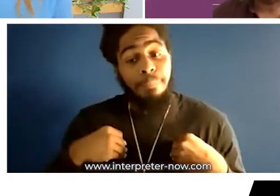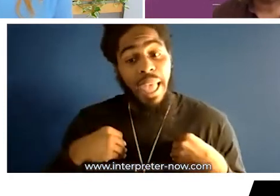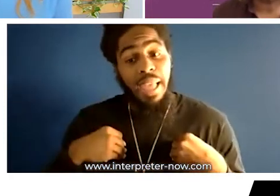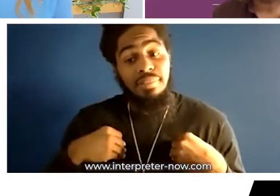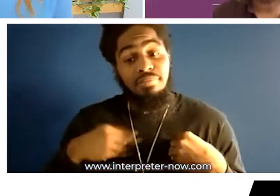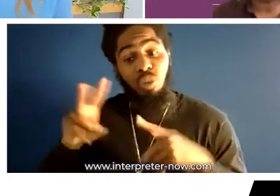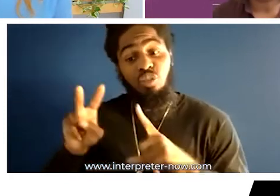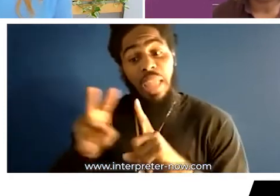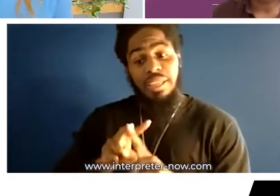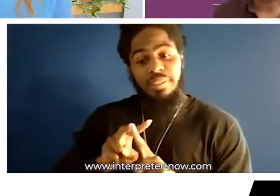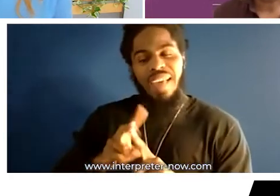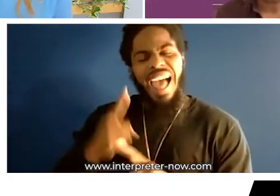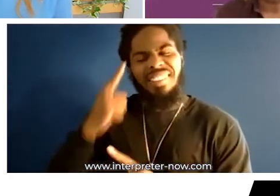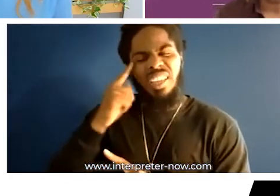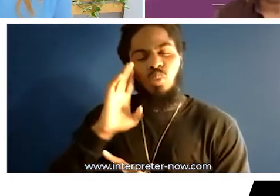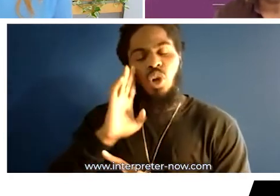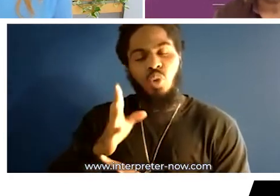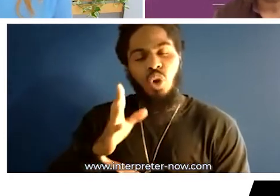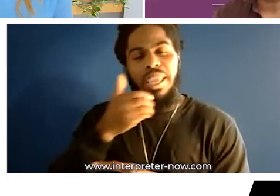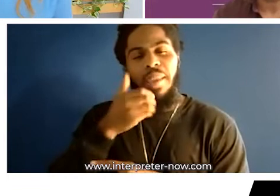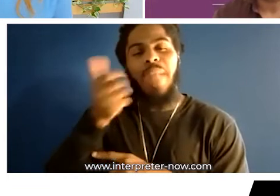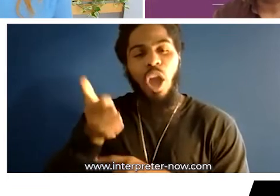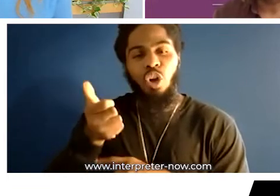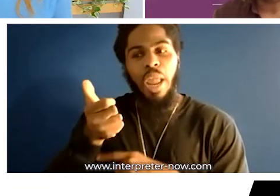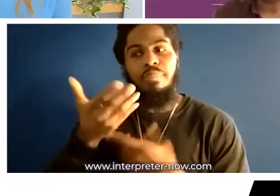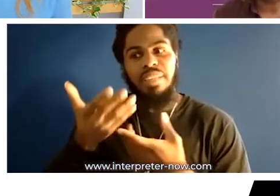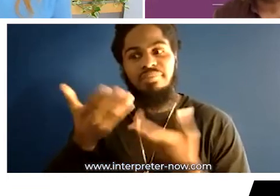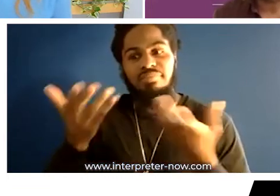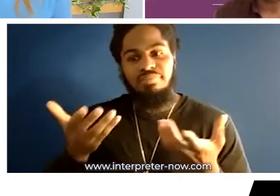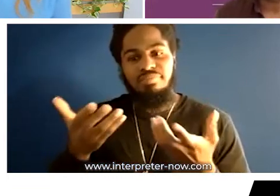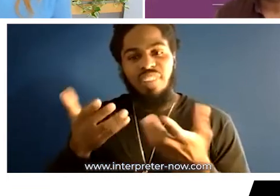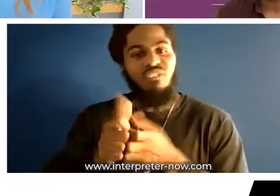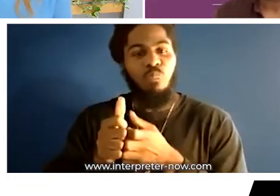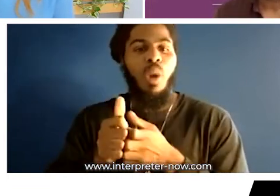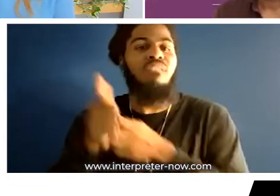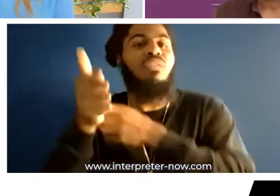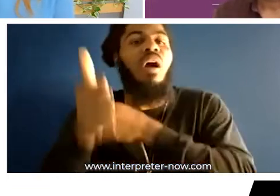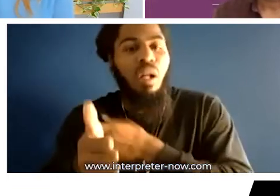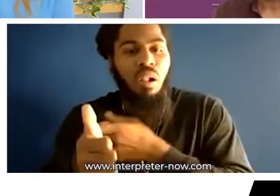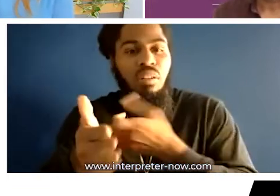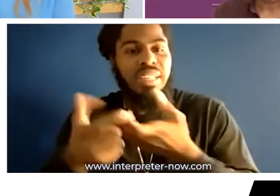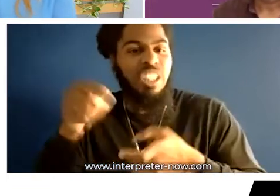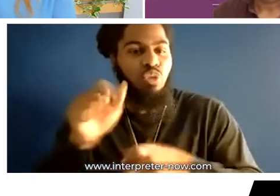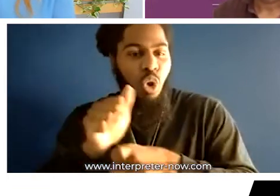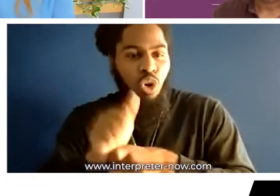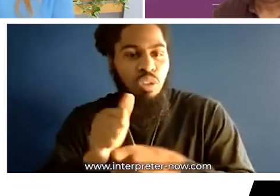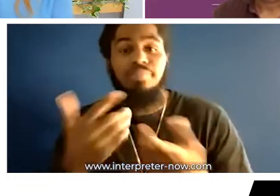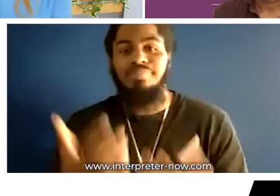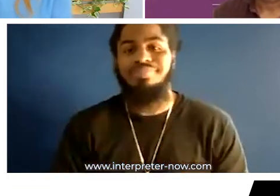I think we will be much further along in this work than we are now. Absolutely.